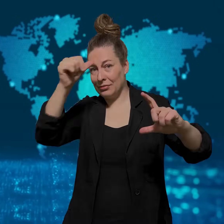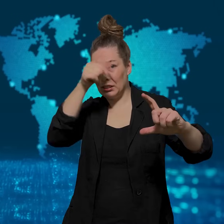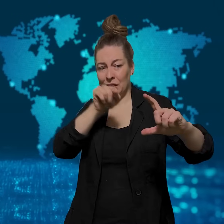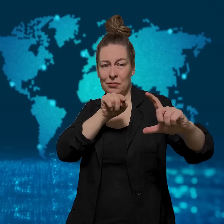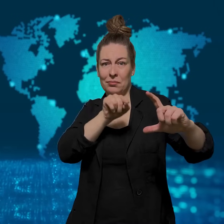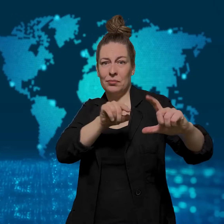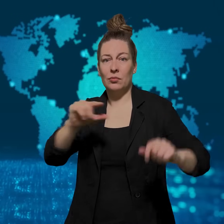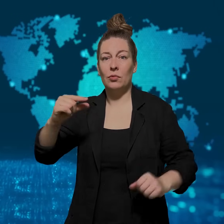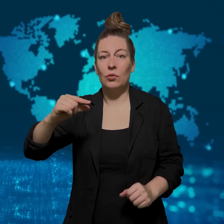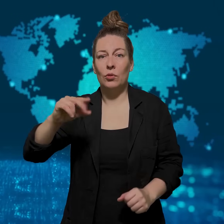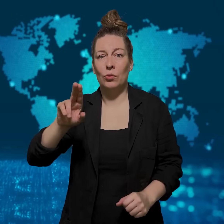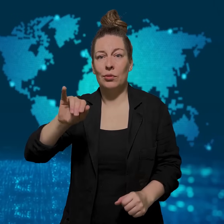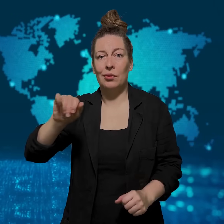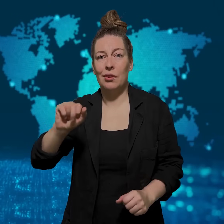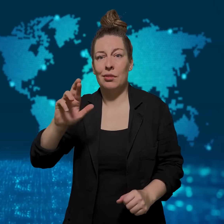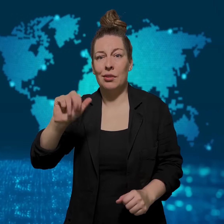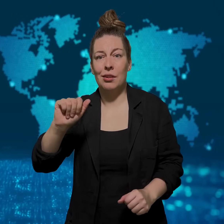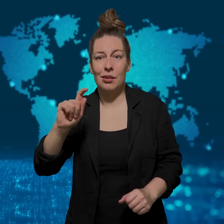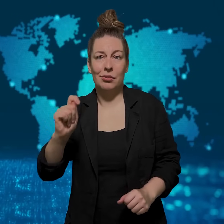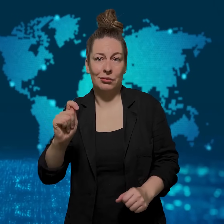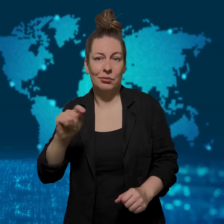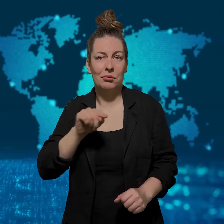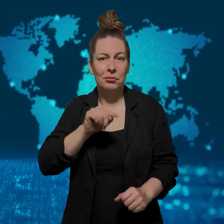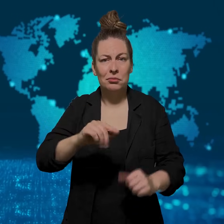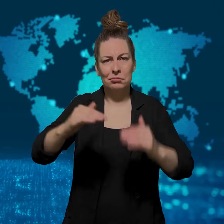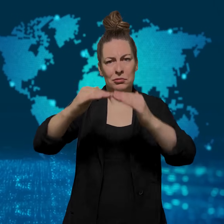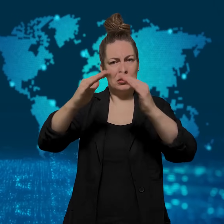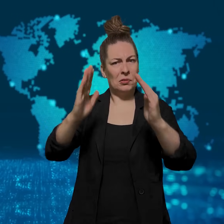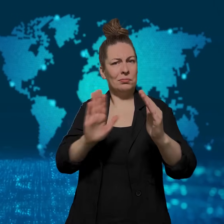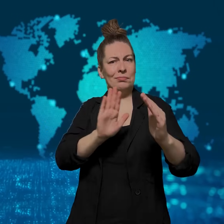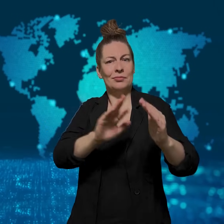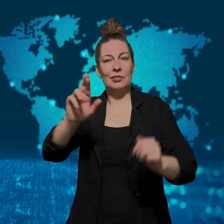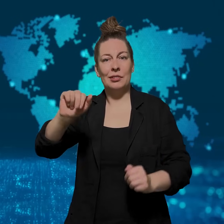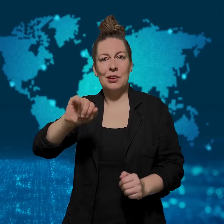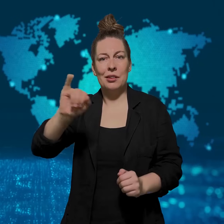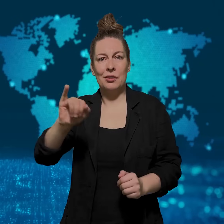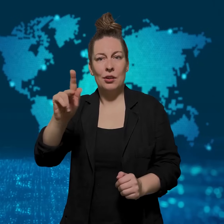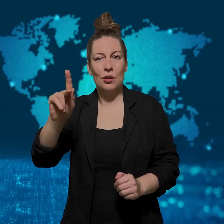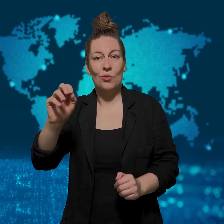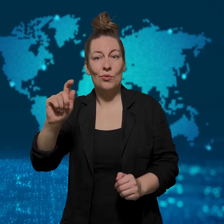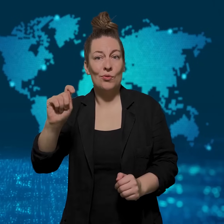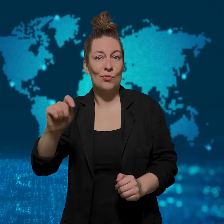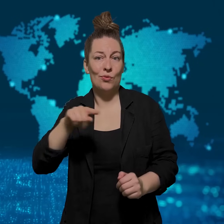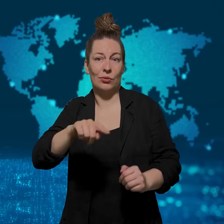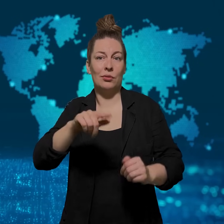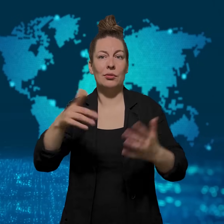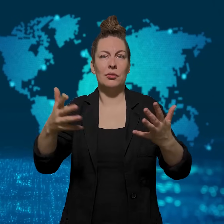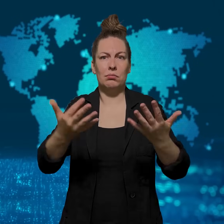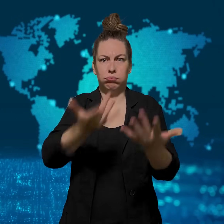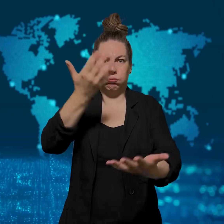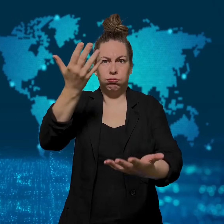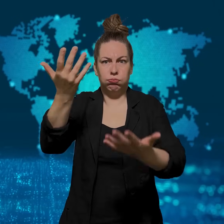On Saturday afternoon, flames and smoke rose into the sky at